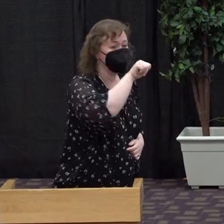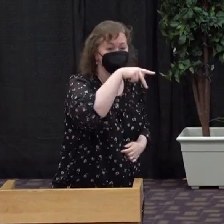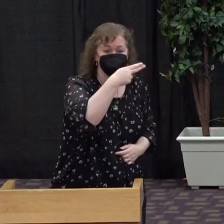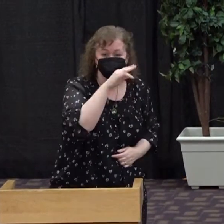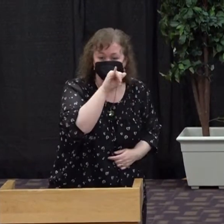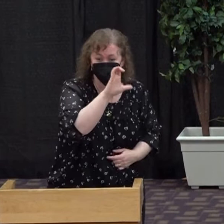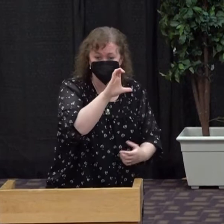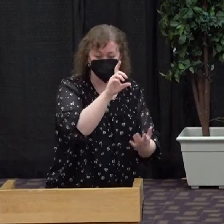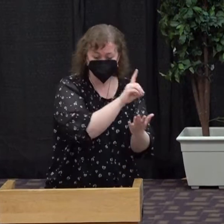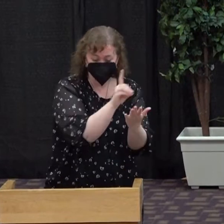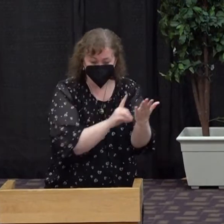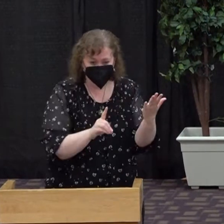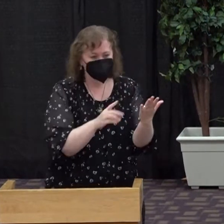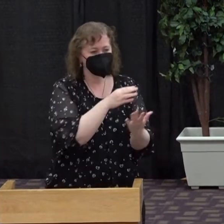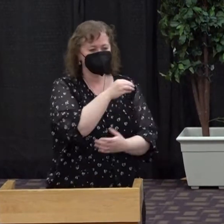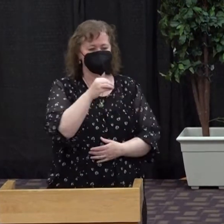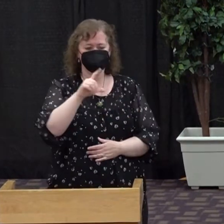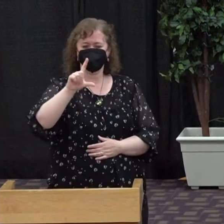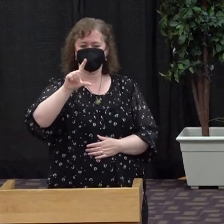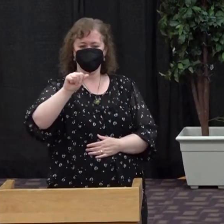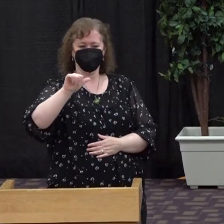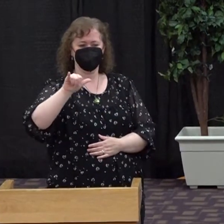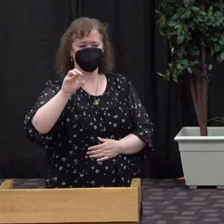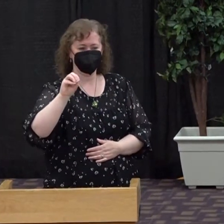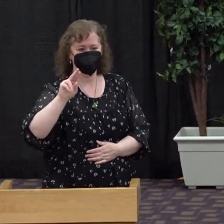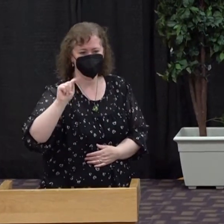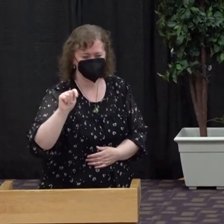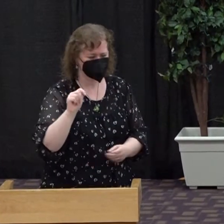She does a lot of the graphics work - she's a graphics designer.